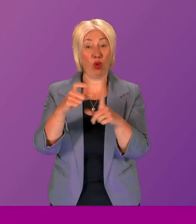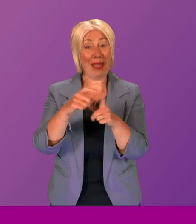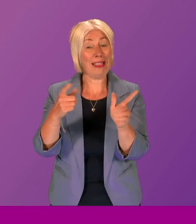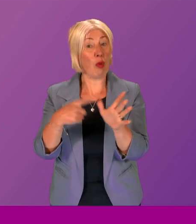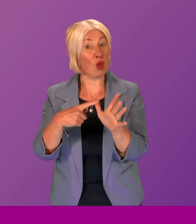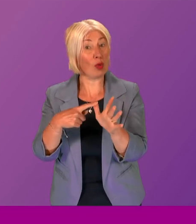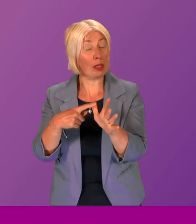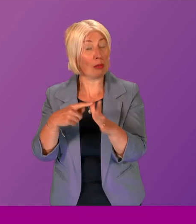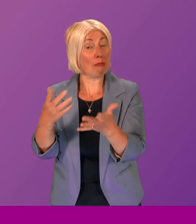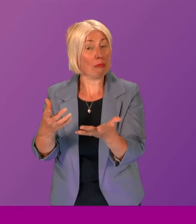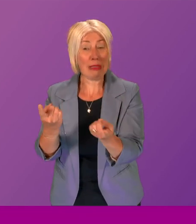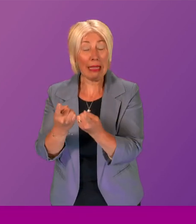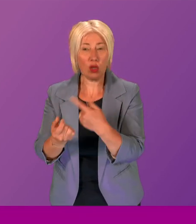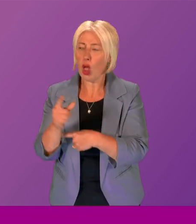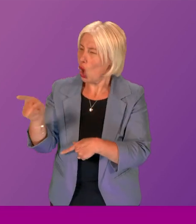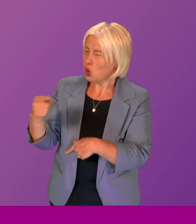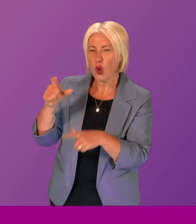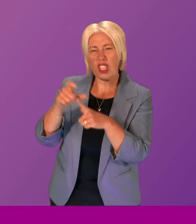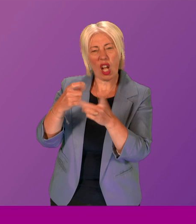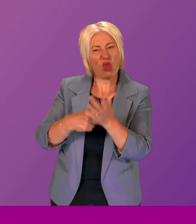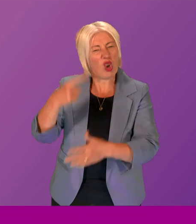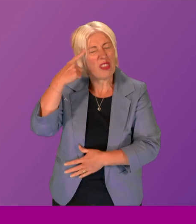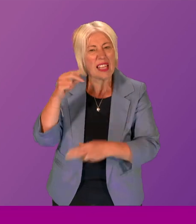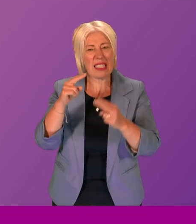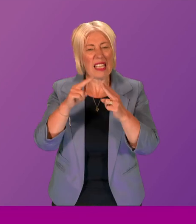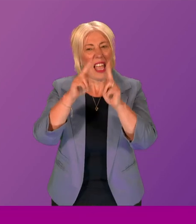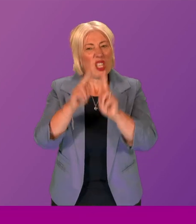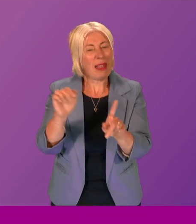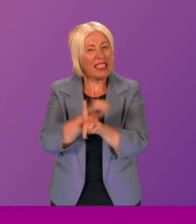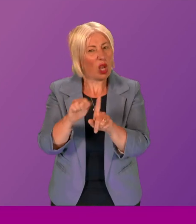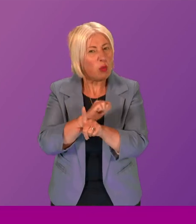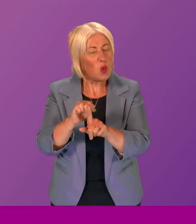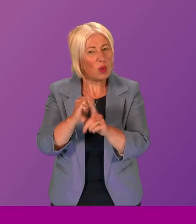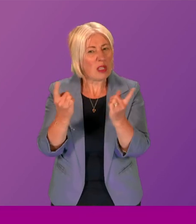suggesting that domestic abuse incidents should not be recorded if they do not